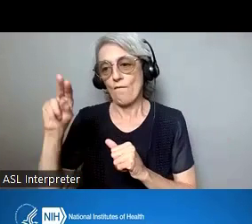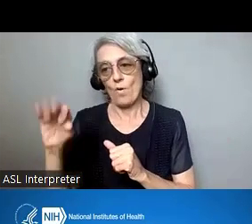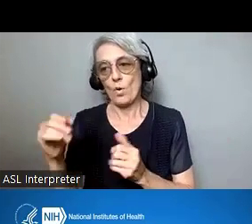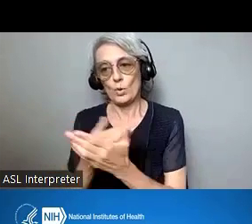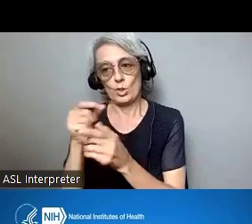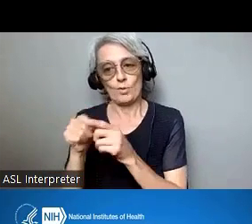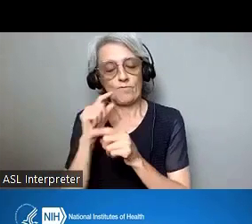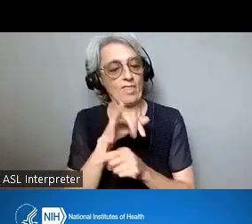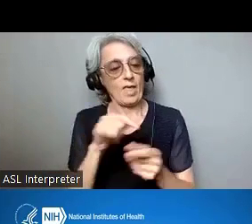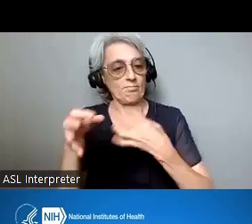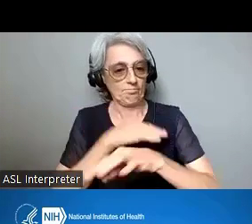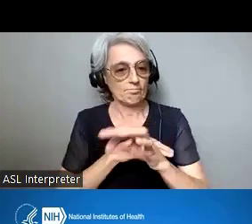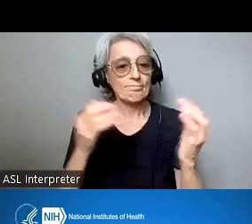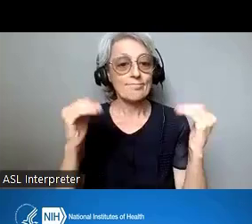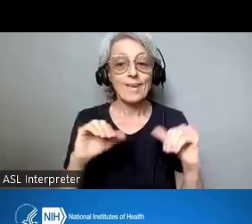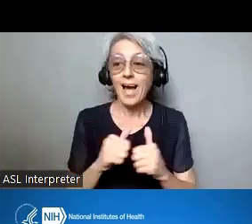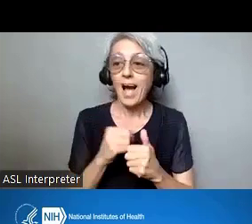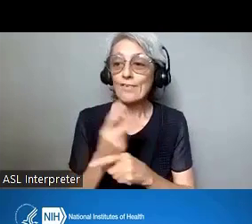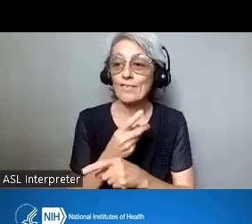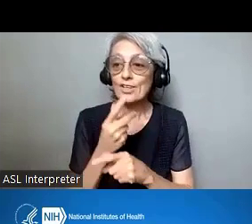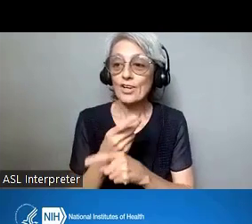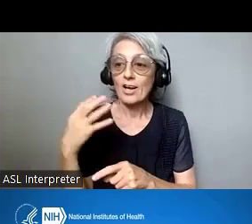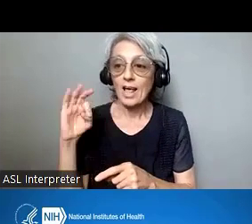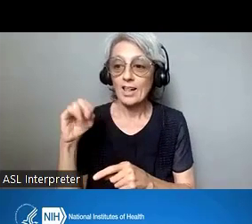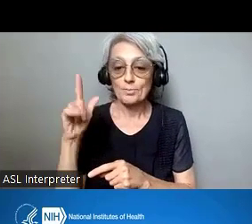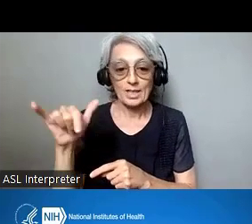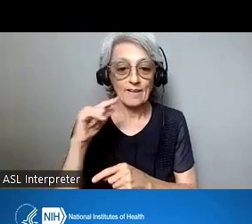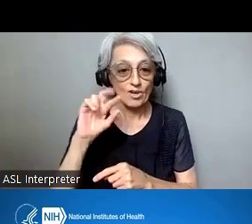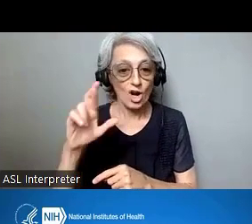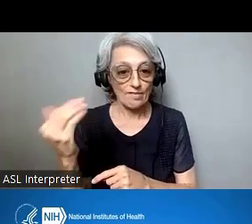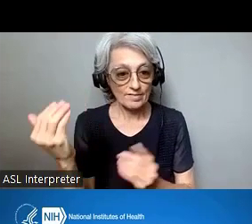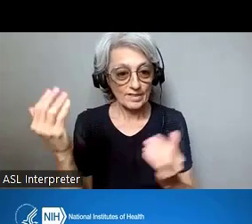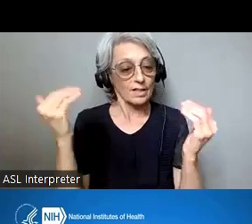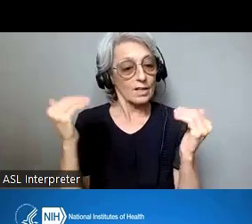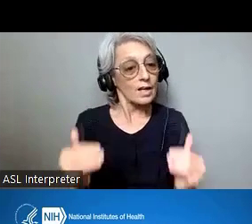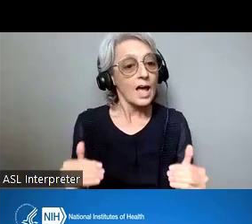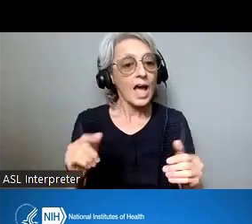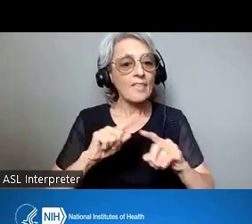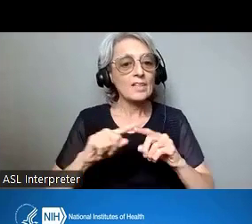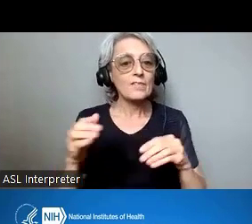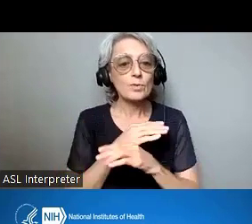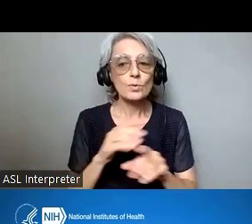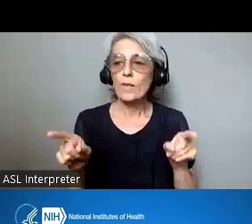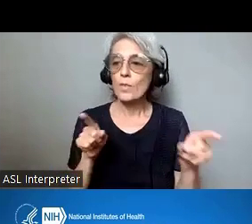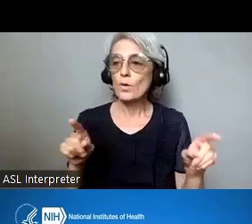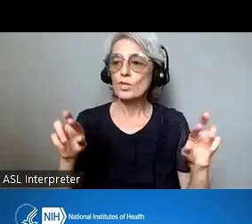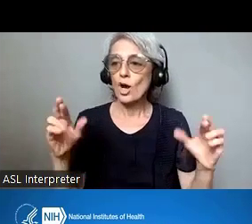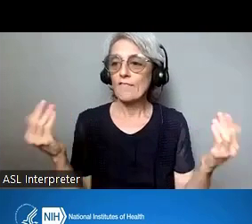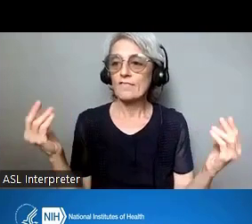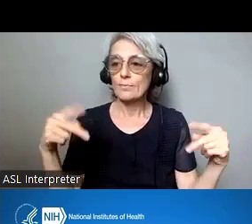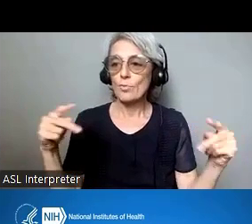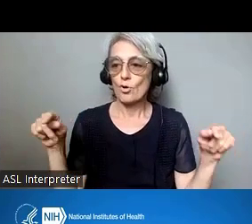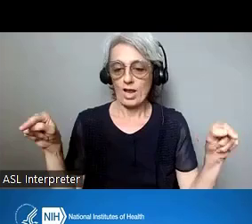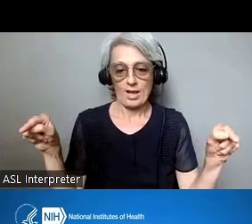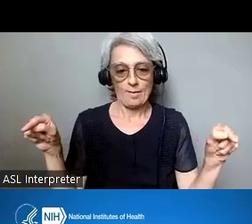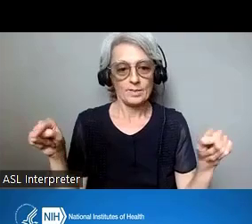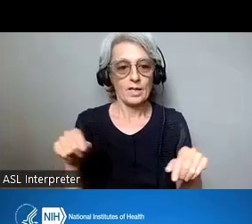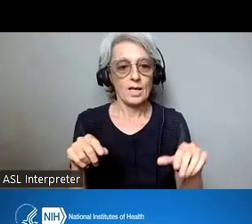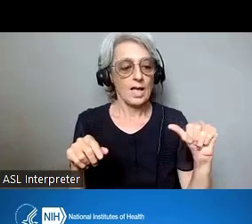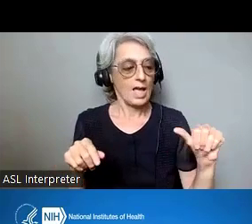for the R15. And then, the differences for each of the two R15 programs. That is the AREA and the REAP.